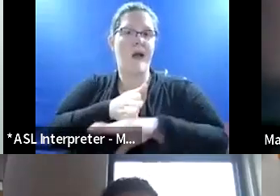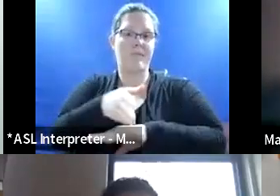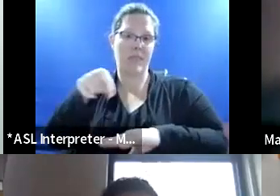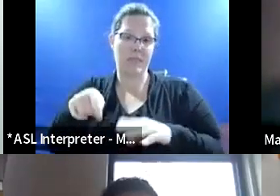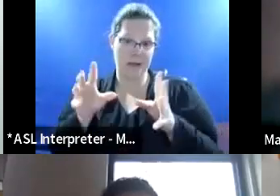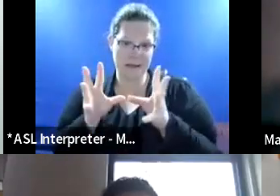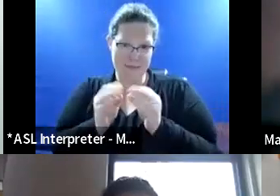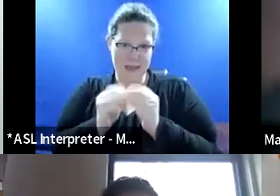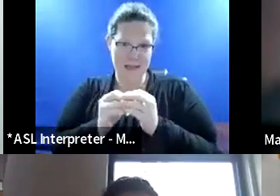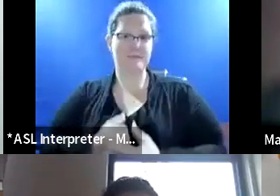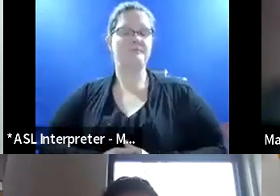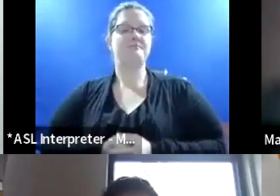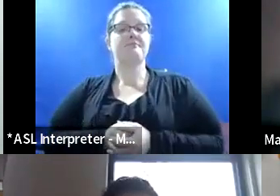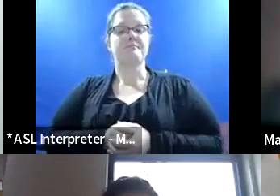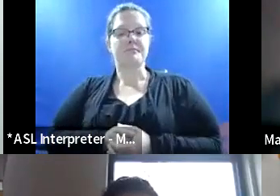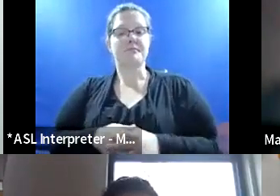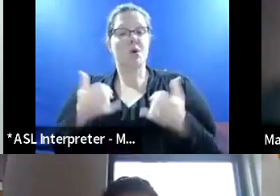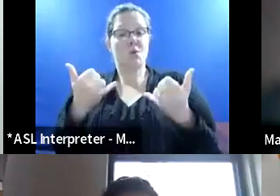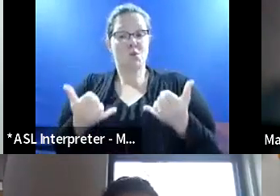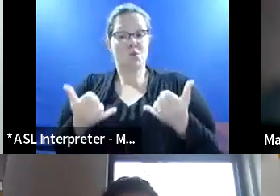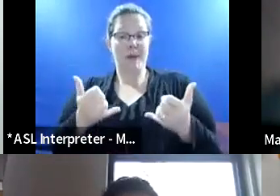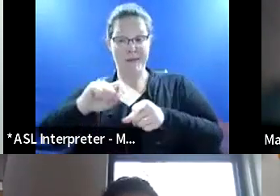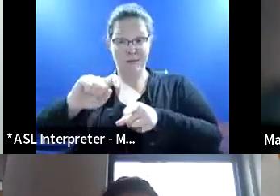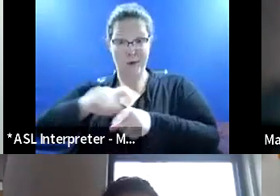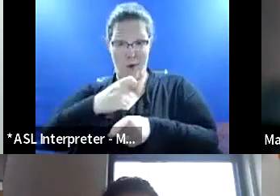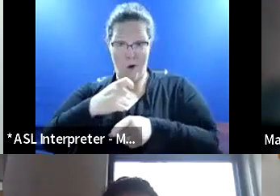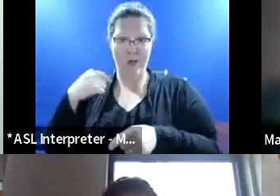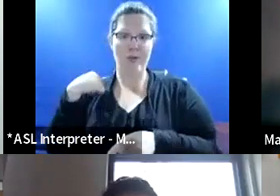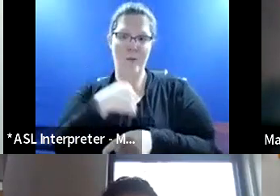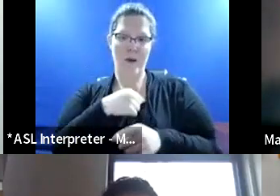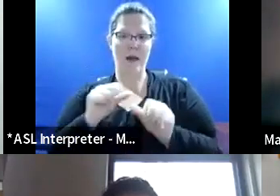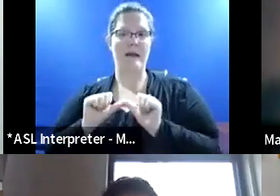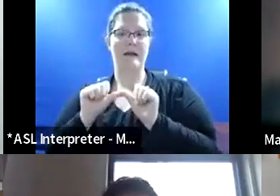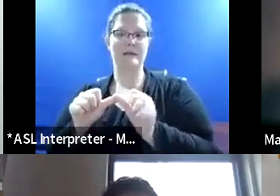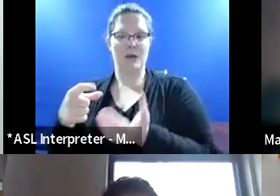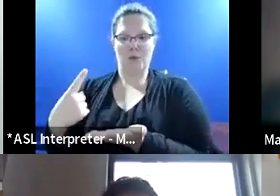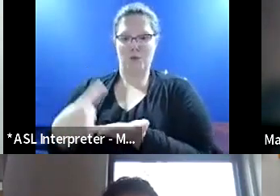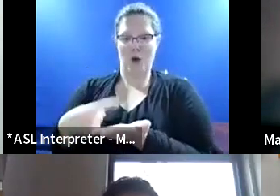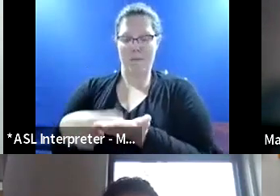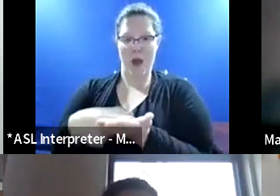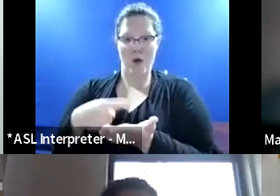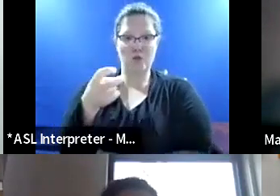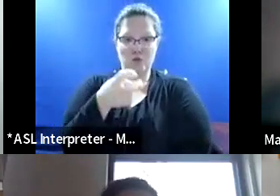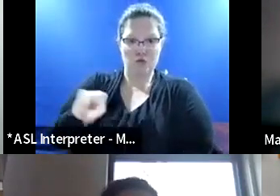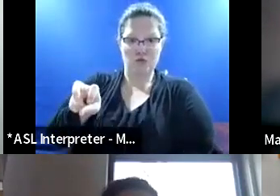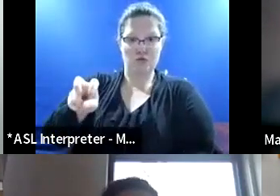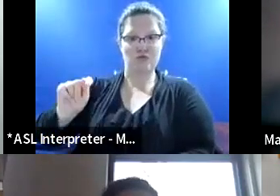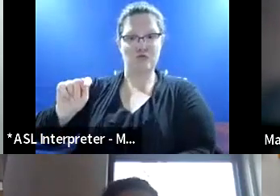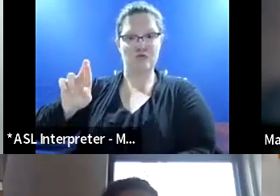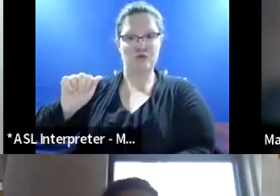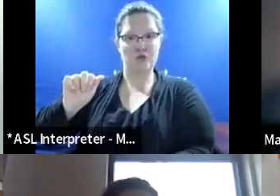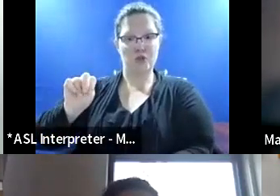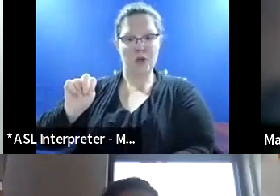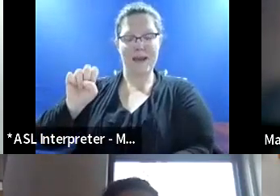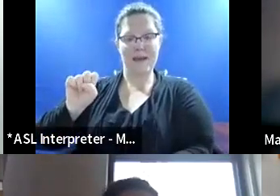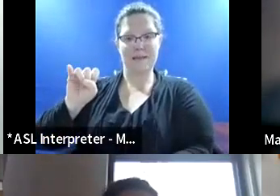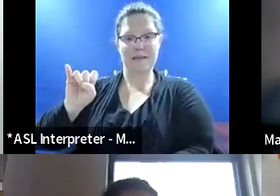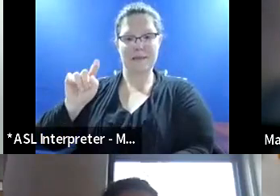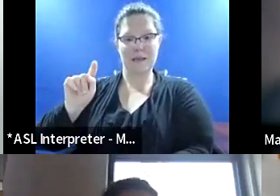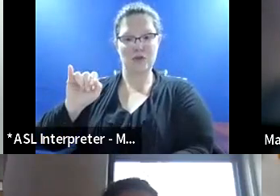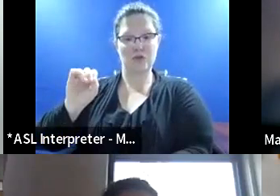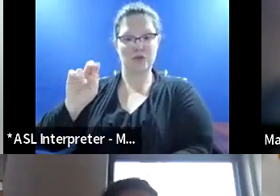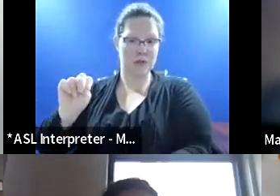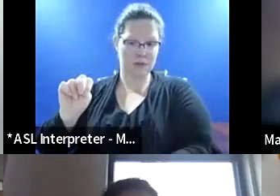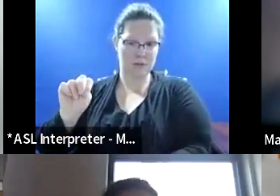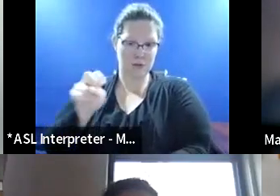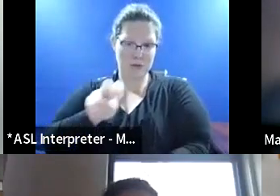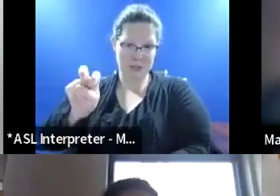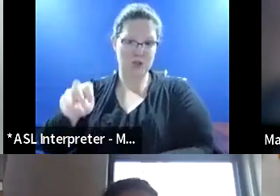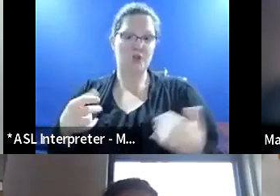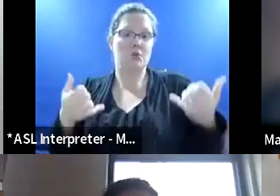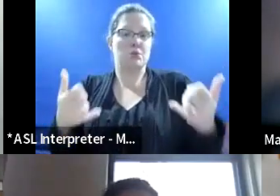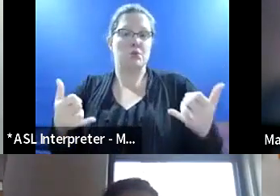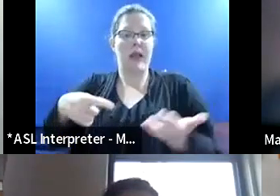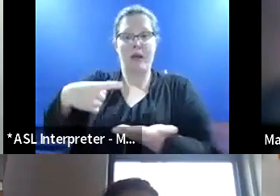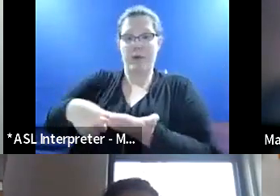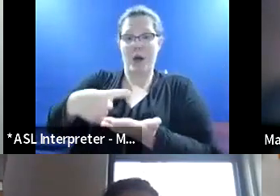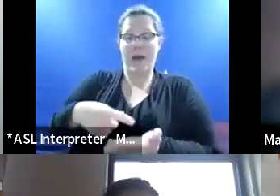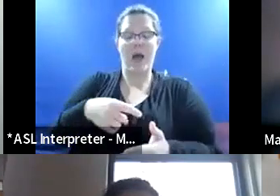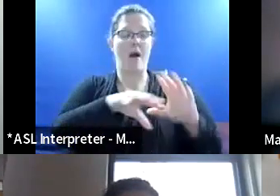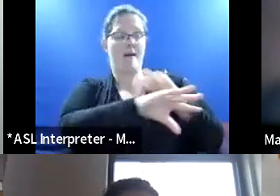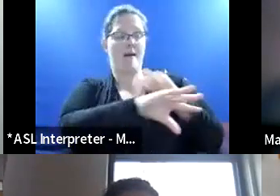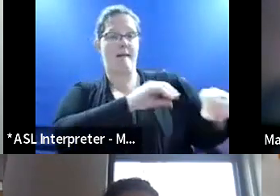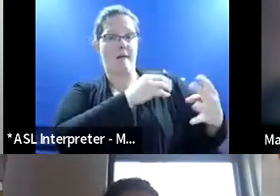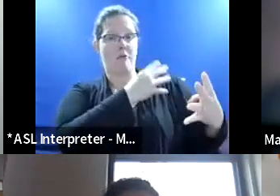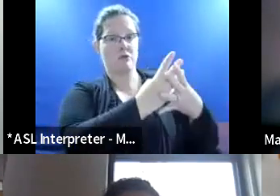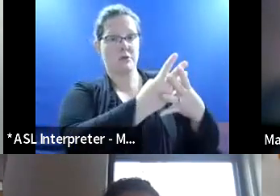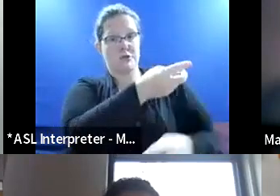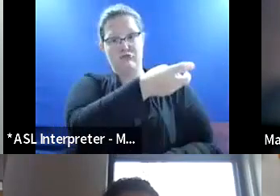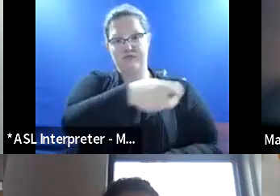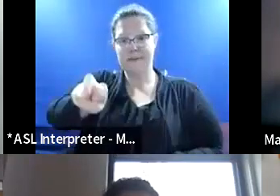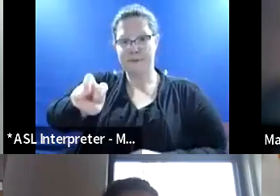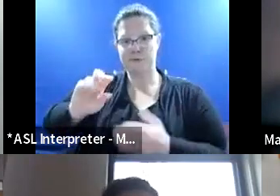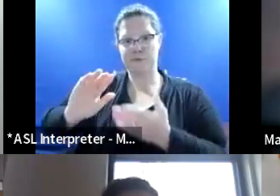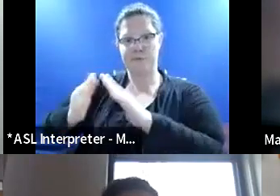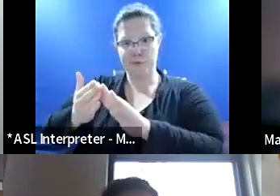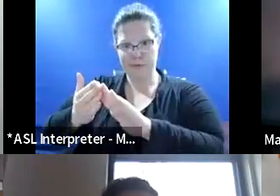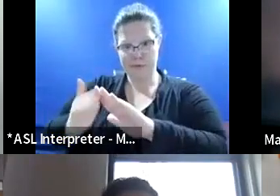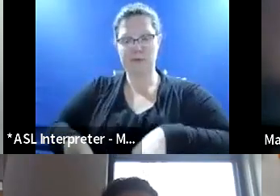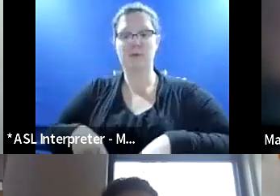AND AGAIN, JUST SO FOLKS KNOW, WE WILL RECORD THIS CALL AND HAVE A TRANSCRIPT AND WE'LL SEND THAT OUT ALONG WITH ANY RESOURCES THAT ARE SHARED IN THE CHAT. TO ALL THOSE WHO HAVE REGISTERED IN A FOLLOWUP E-MAIL.